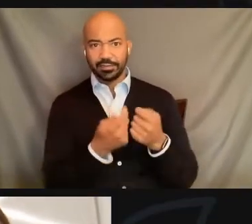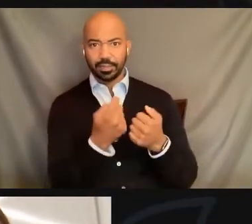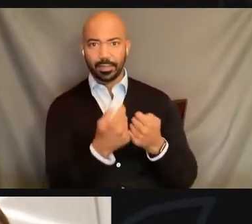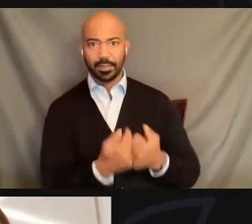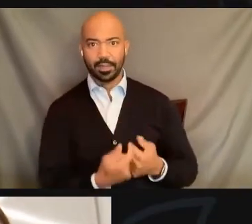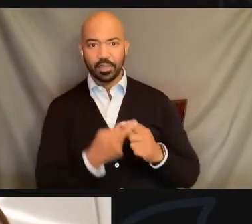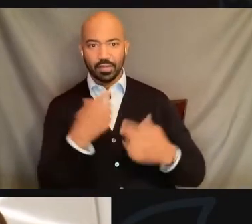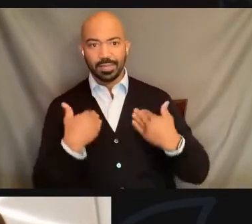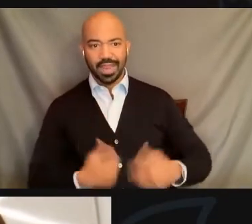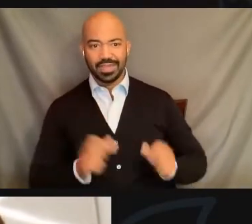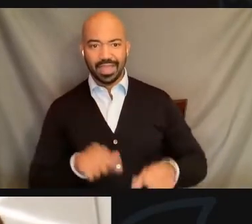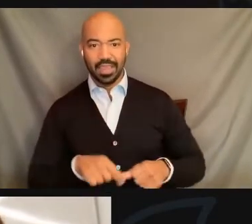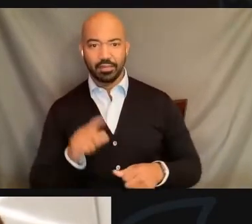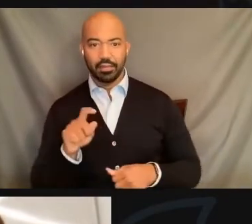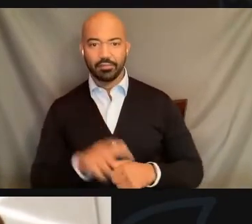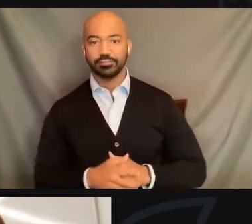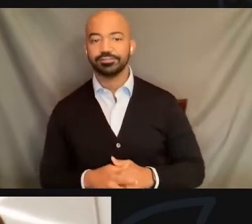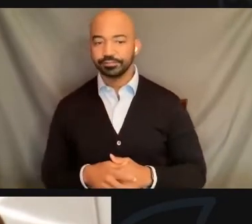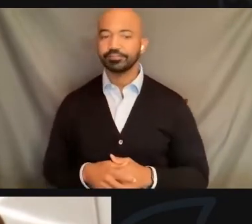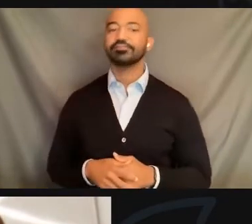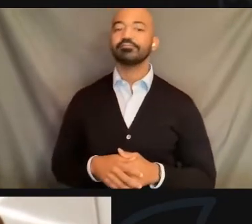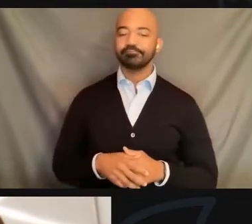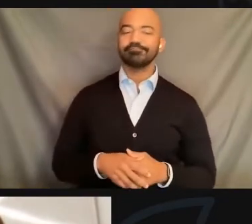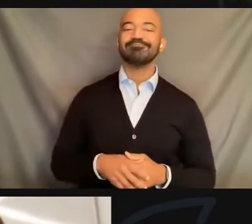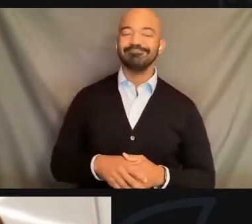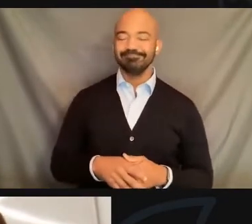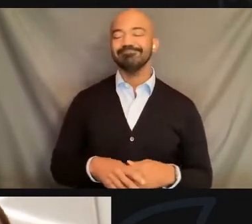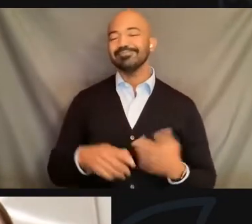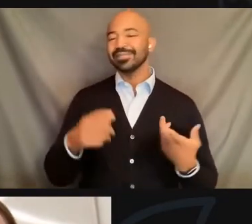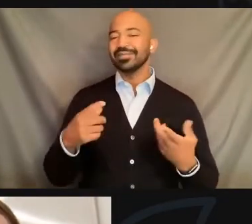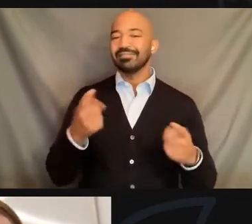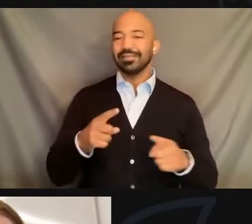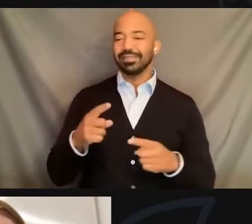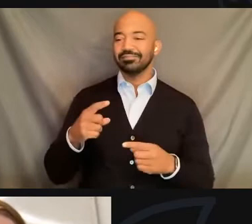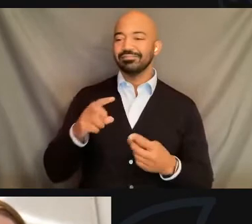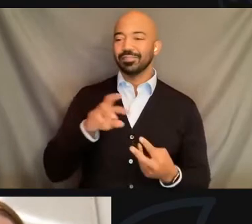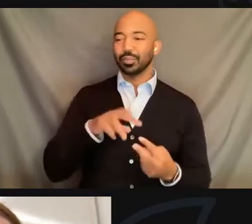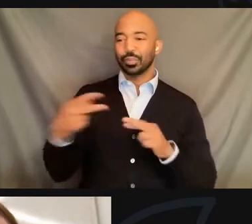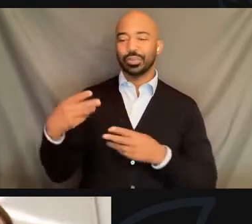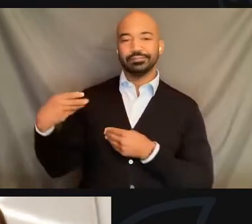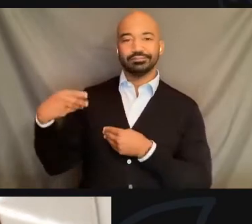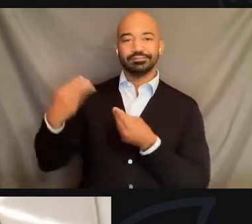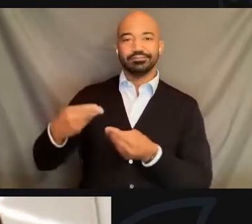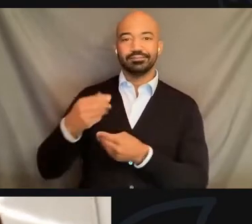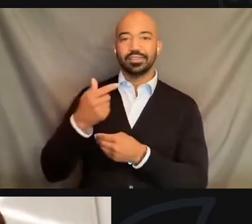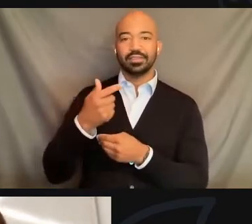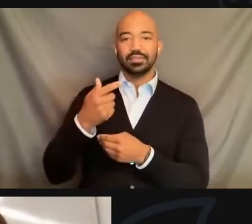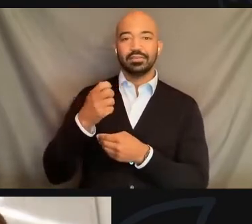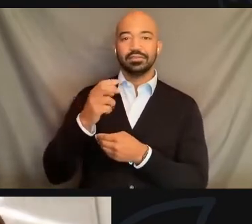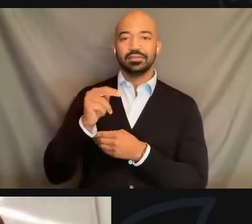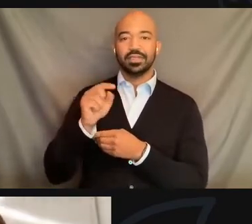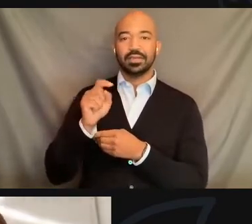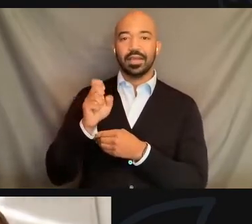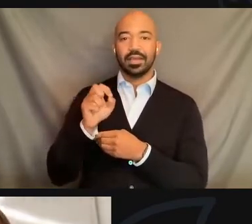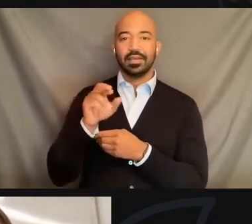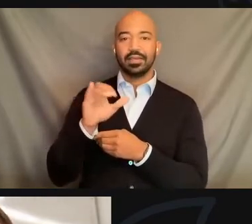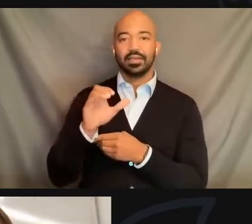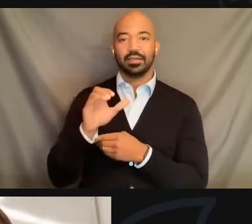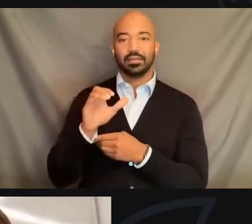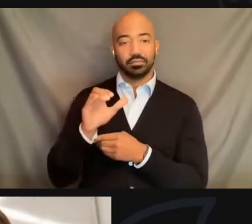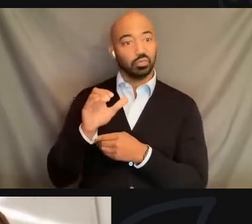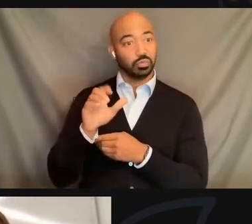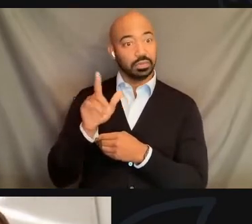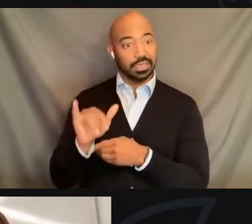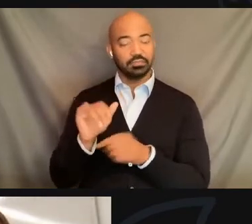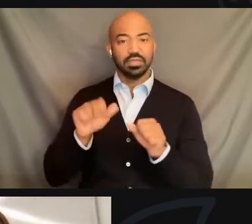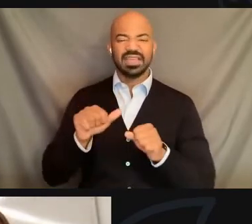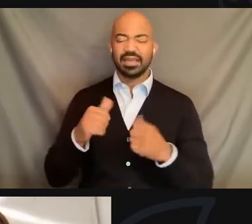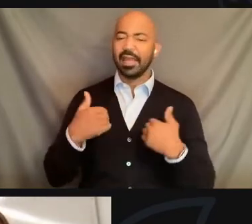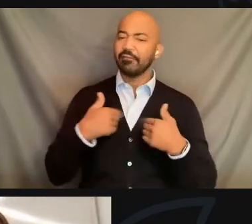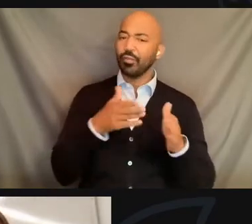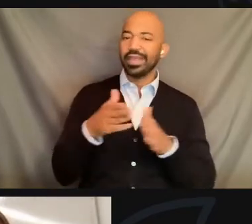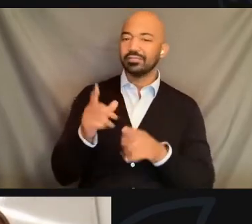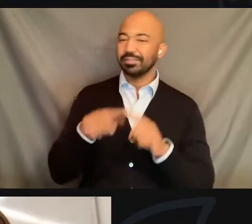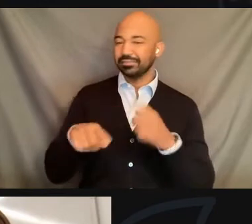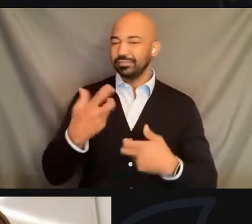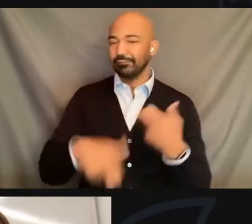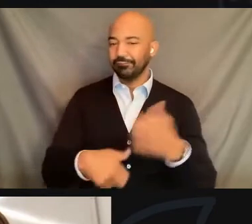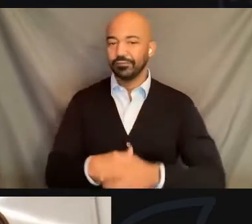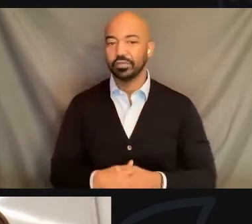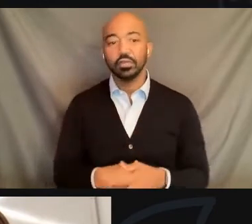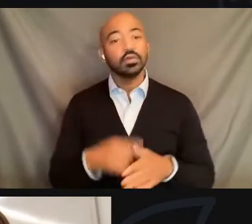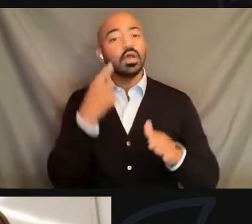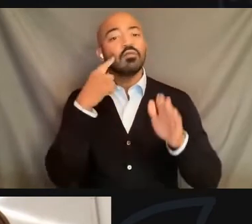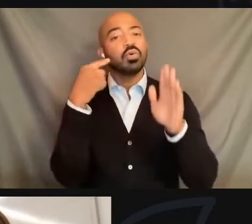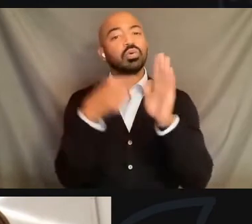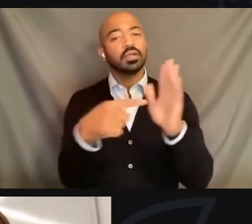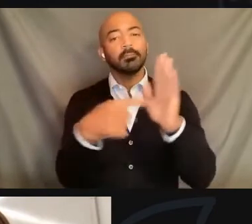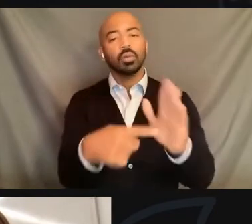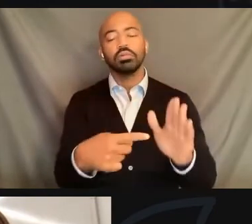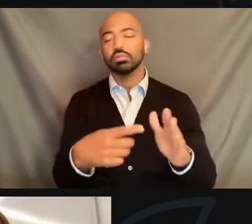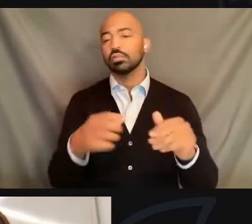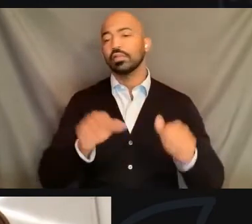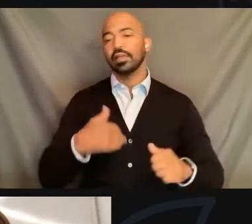So basically, genetically, there are some ways but they are tough. So So for instance, you can use a mouse that was